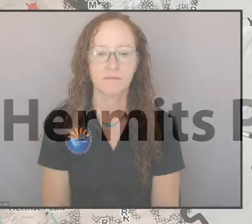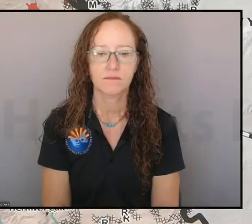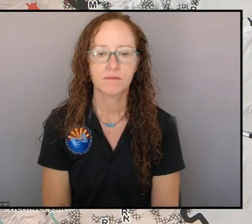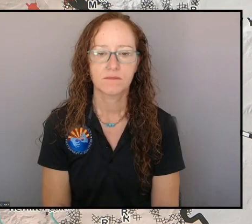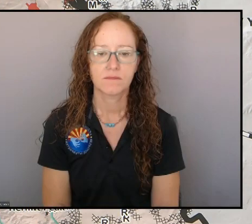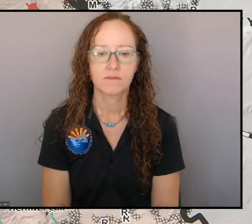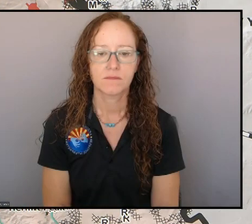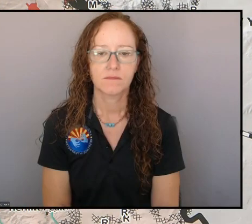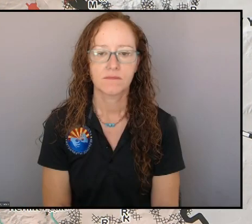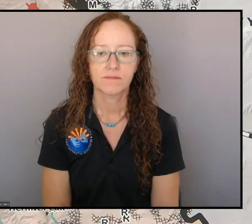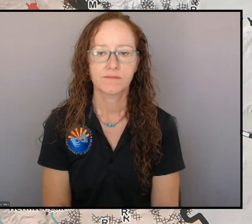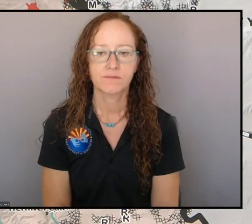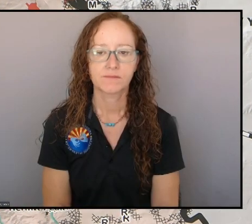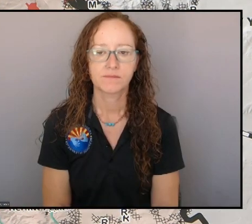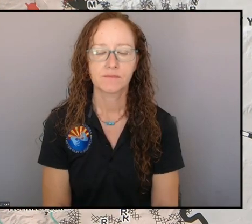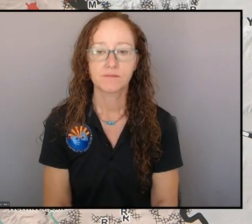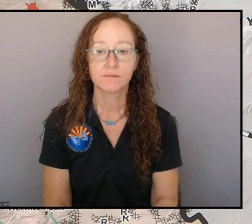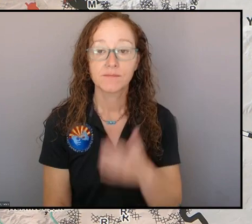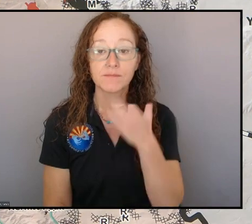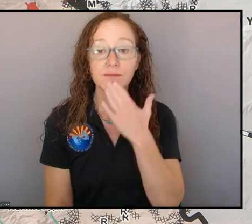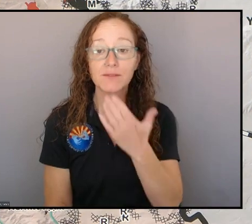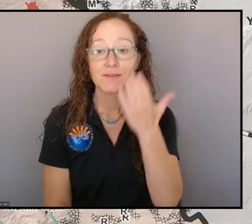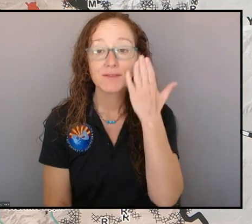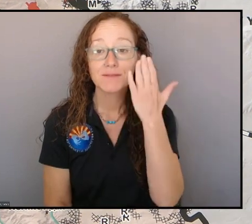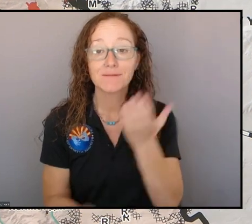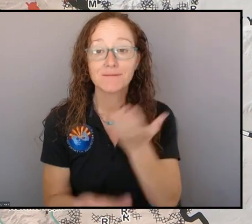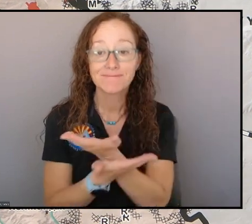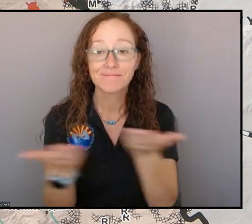Good morning everyone. Bruno Rodriguez here. Incident